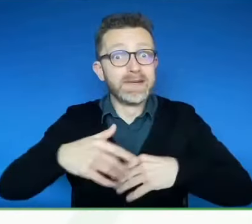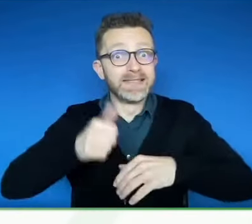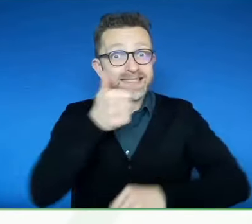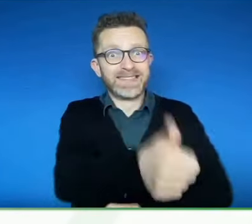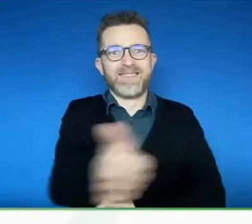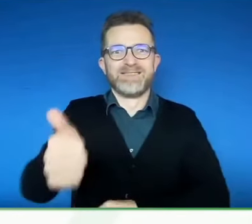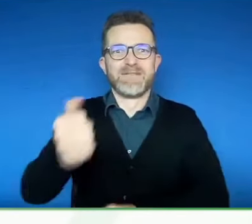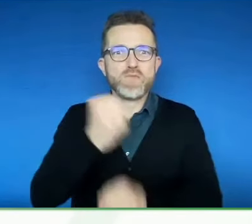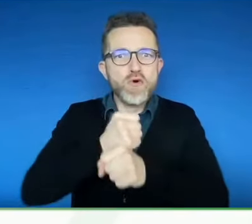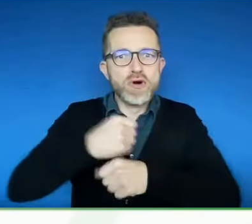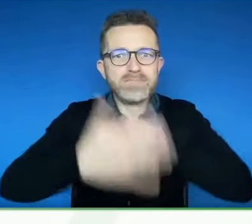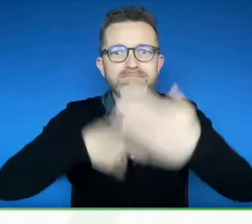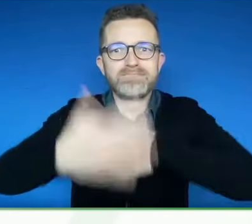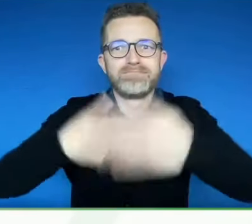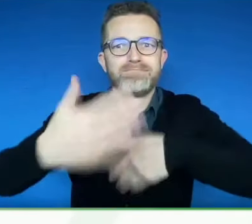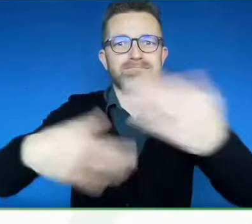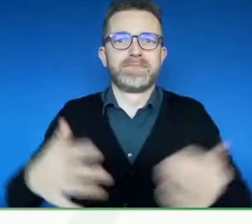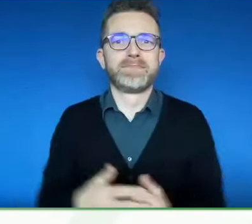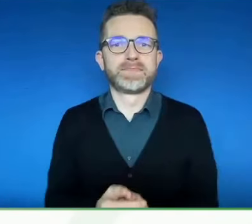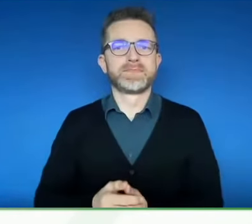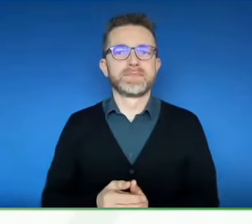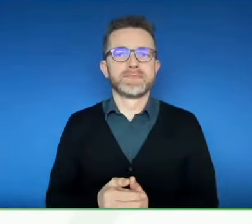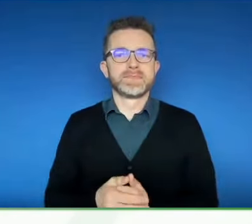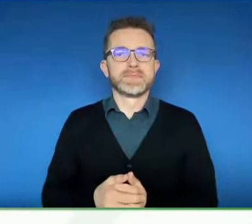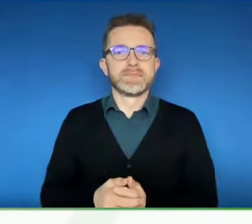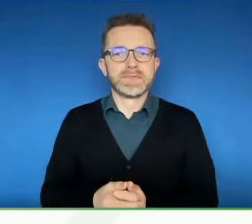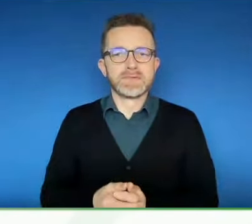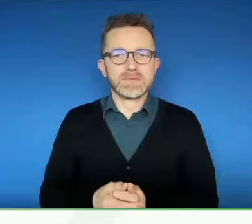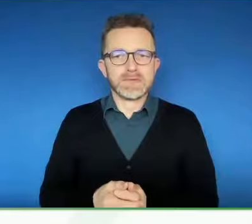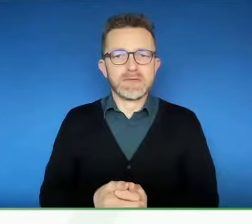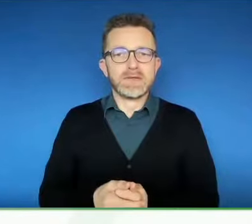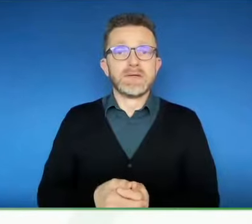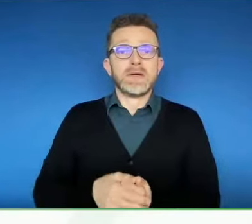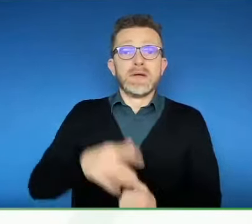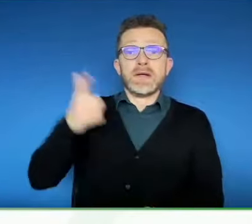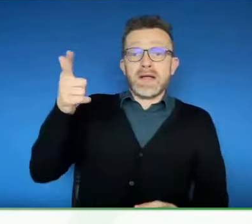I will leave now and finish up with some words from one of our young leaders to measure the impact.